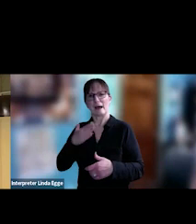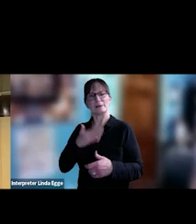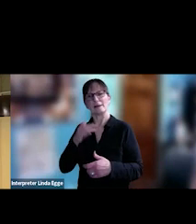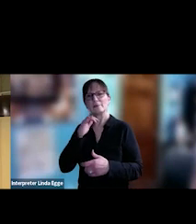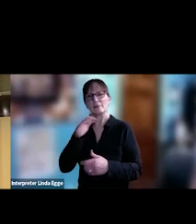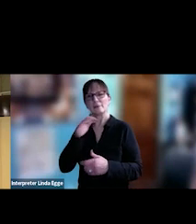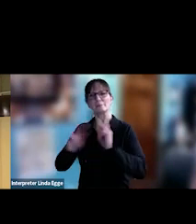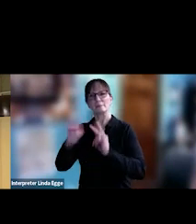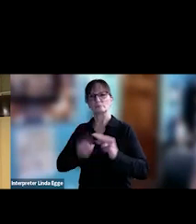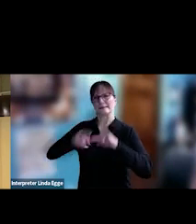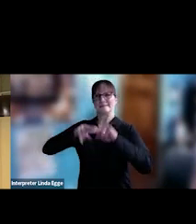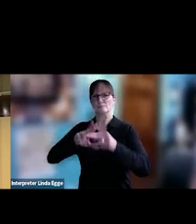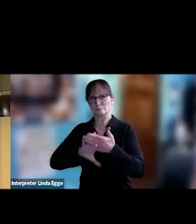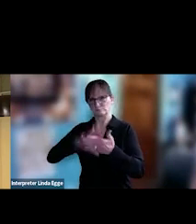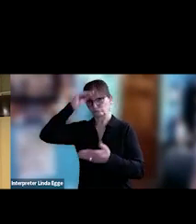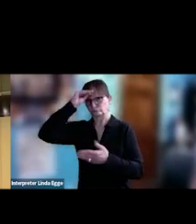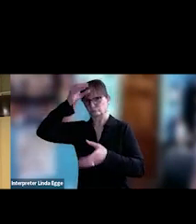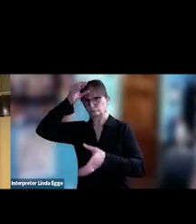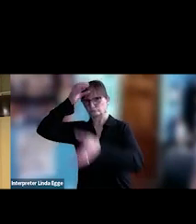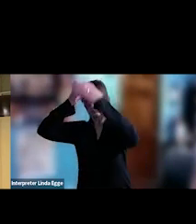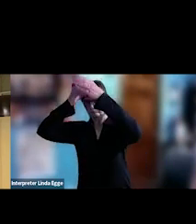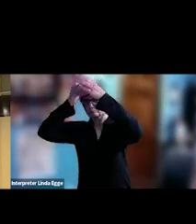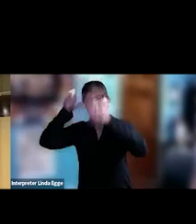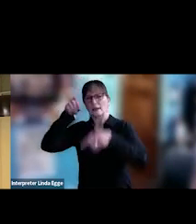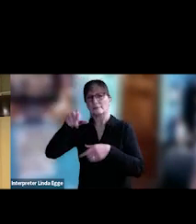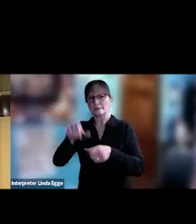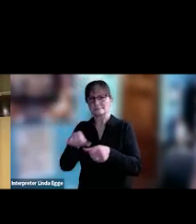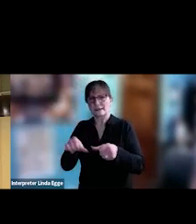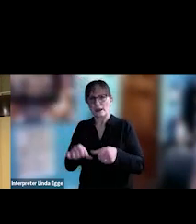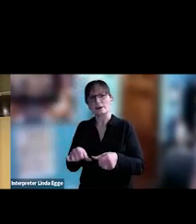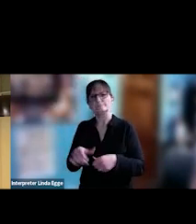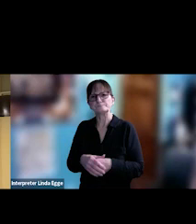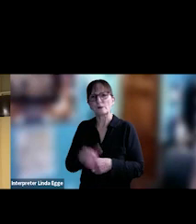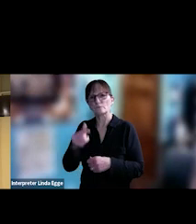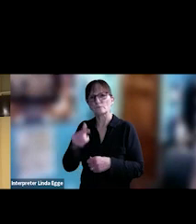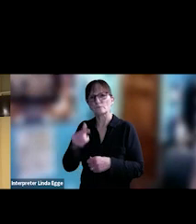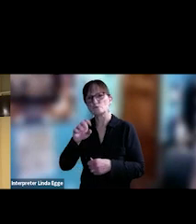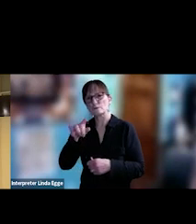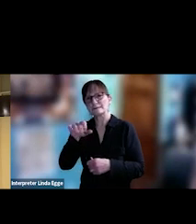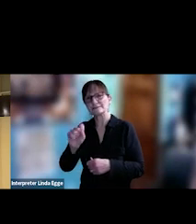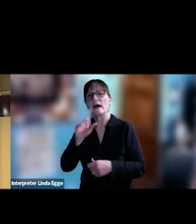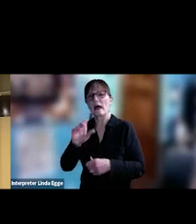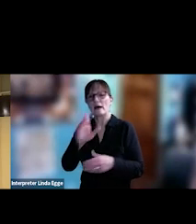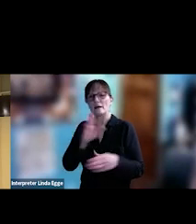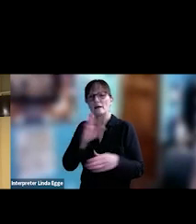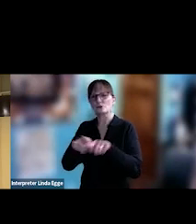increase their knowledge in this area, and also, your knowledge of, you know,